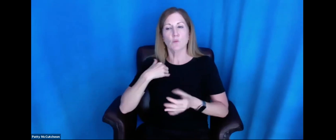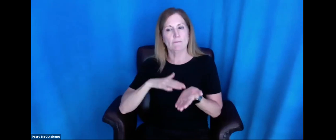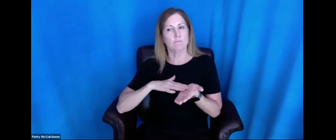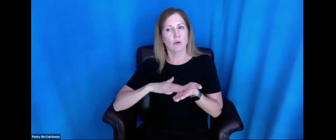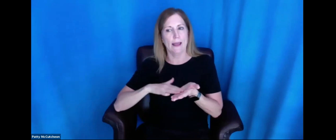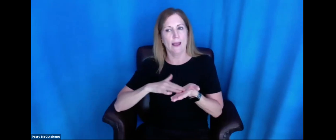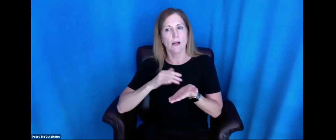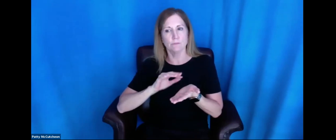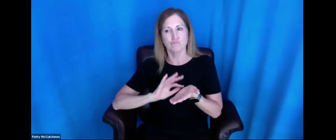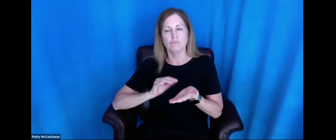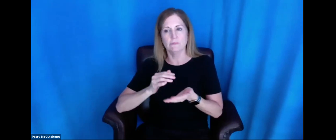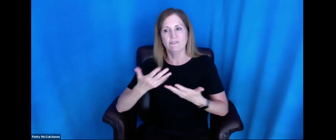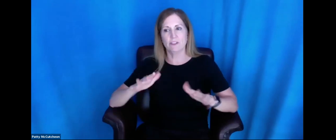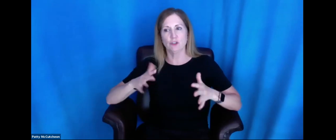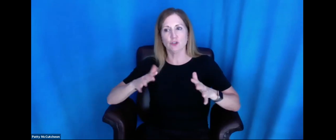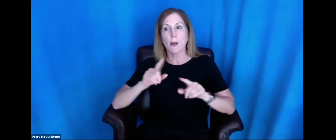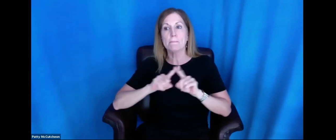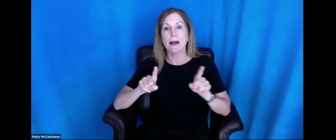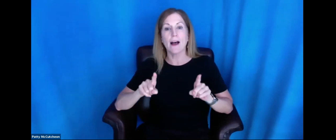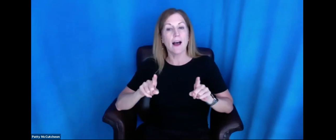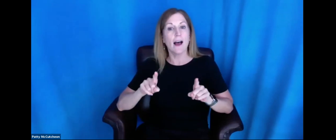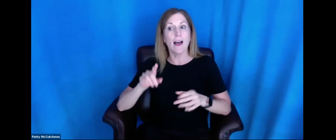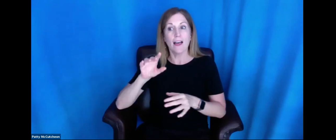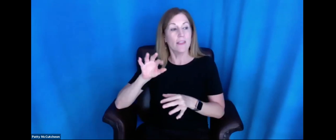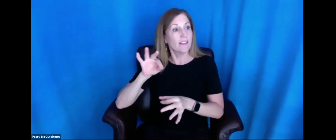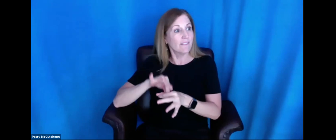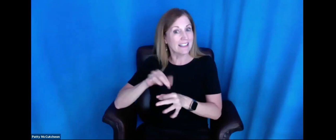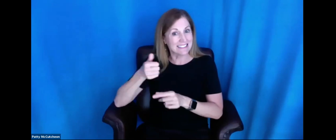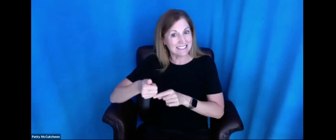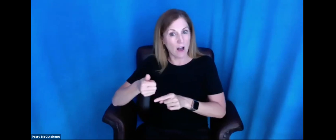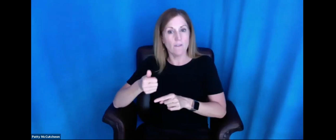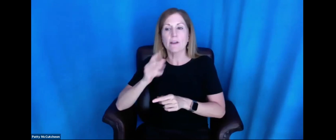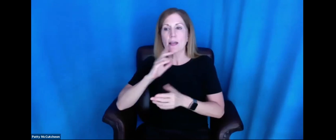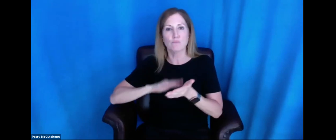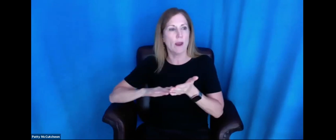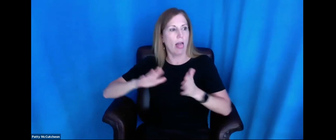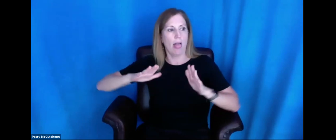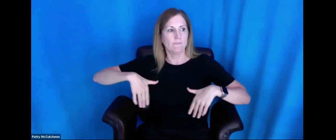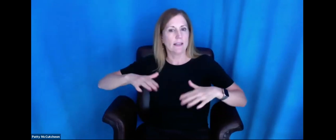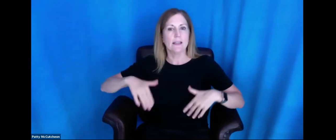Braille. So that's mainly, as you say, it is county and the